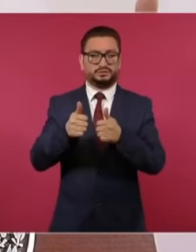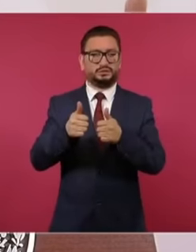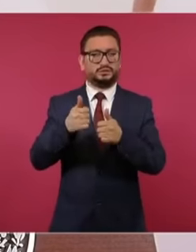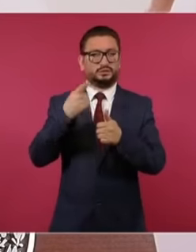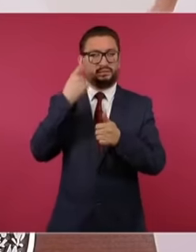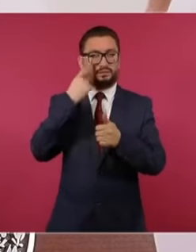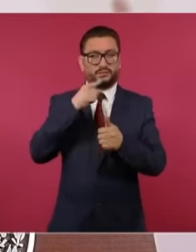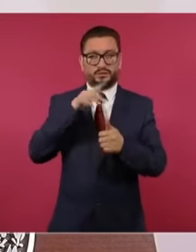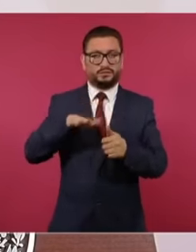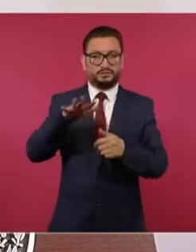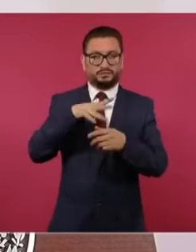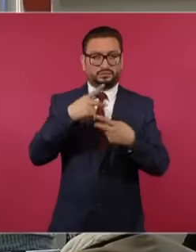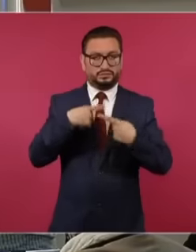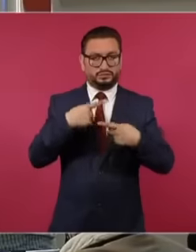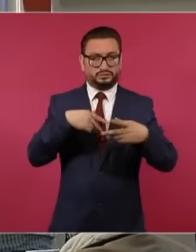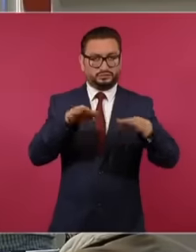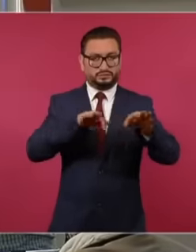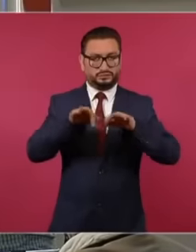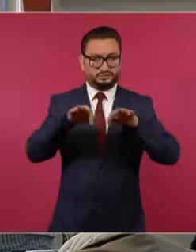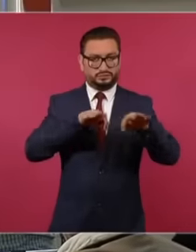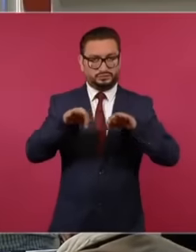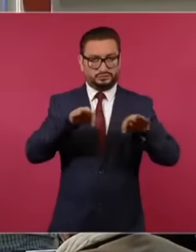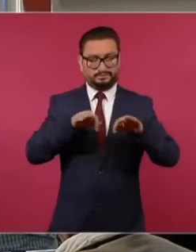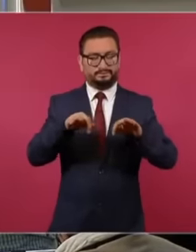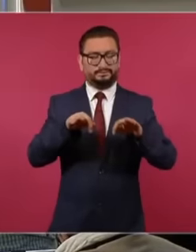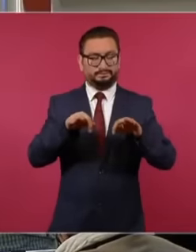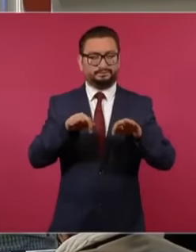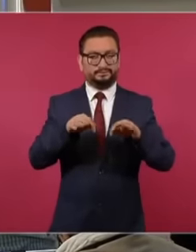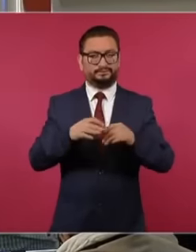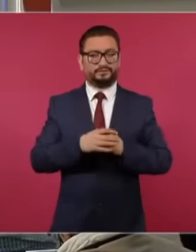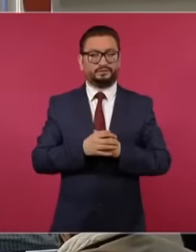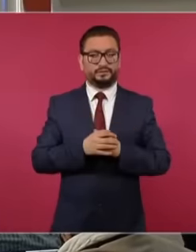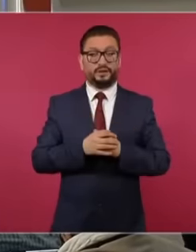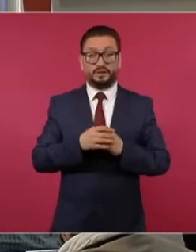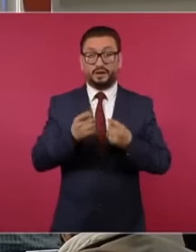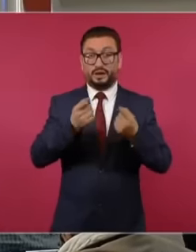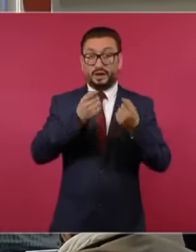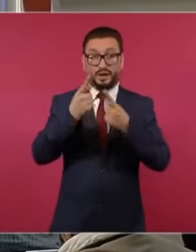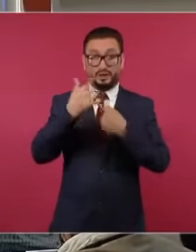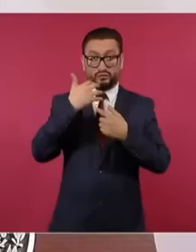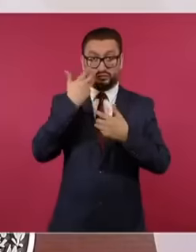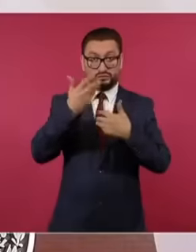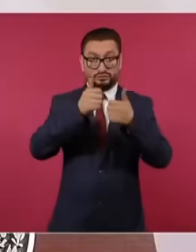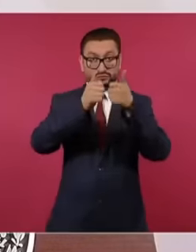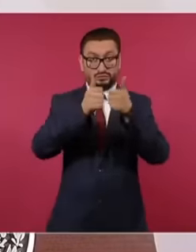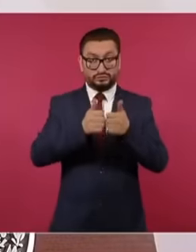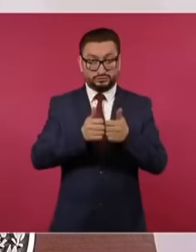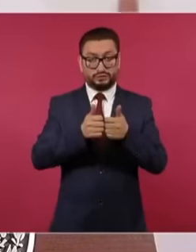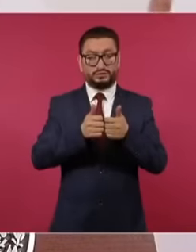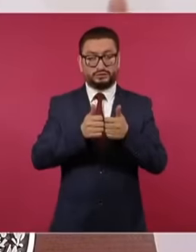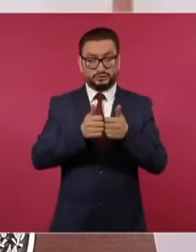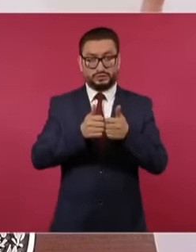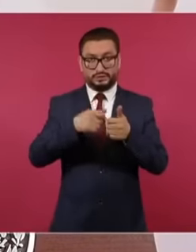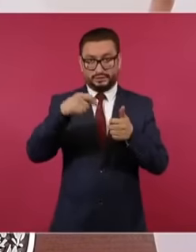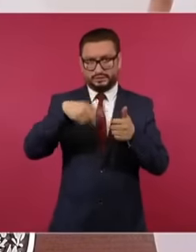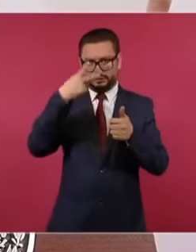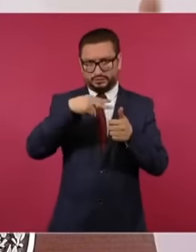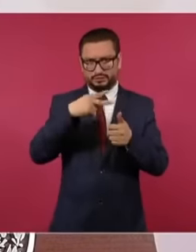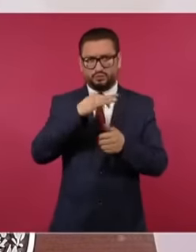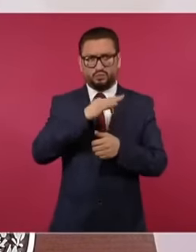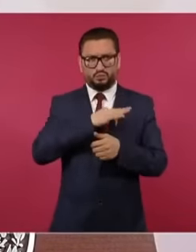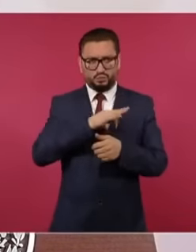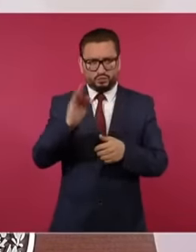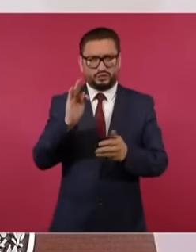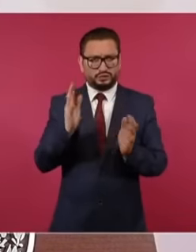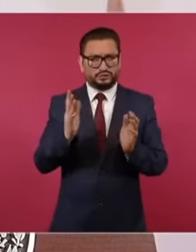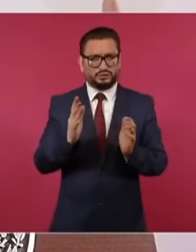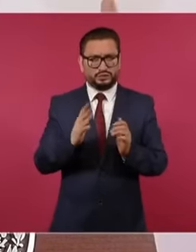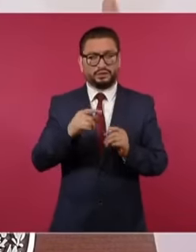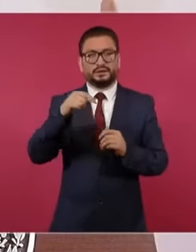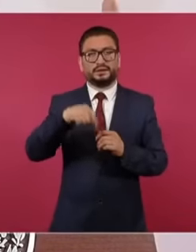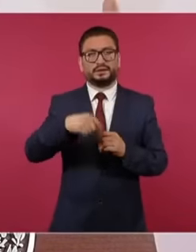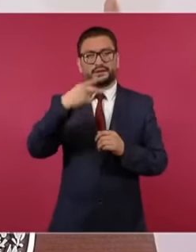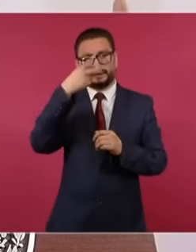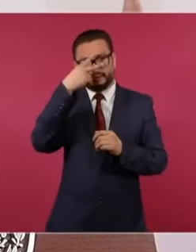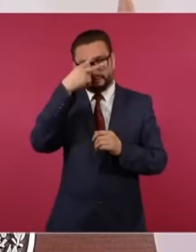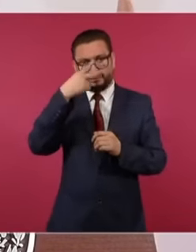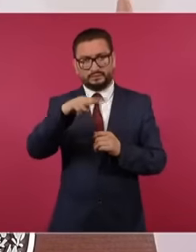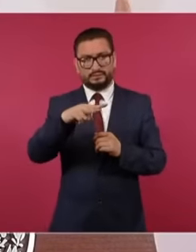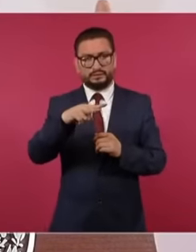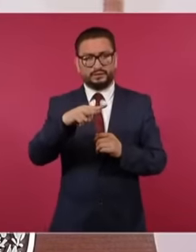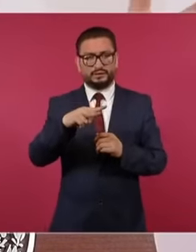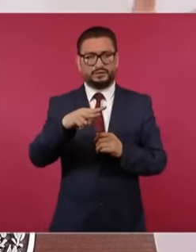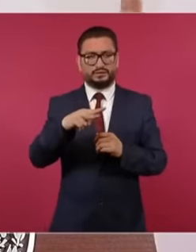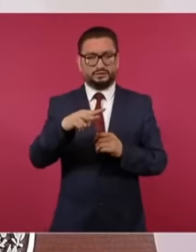workers and those who want to stay in Mexico can do so Mexico and that